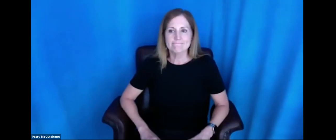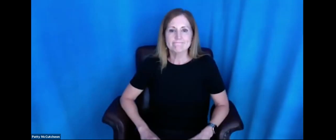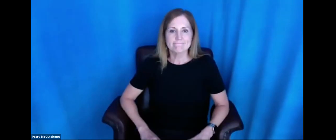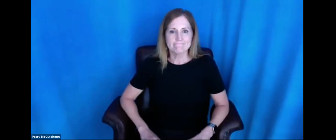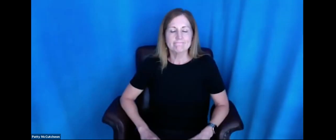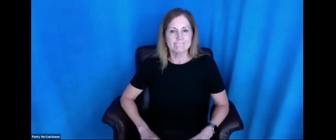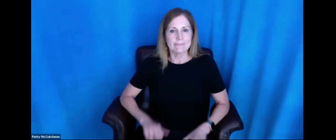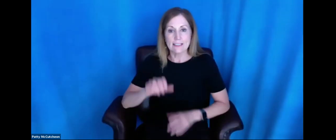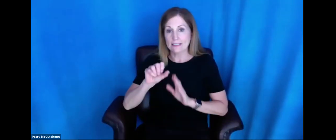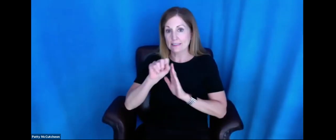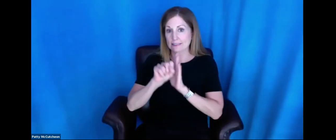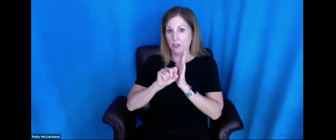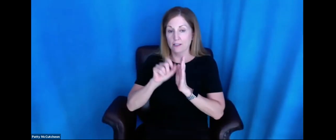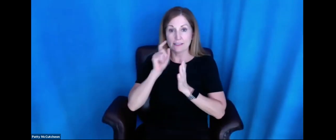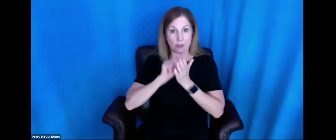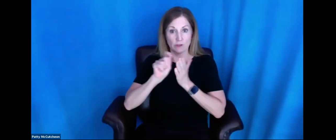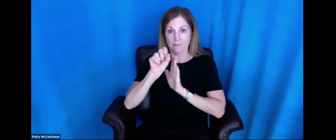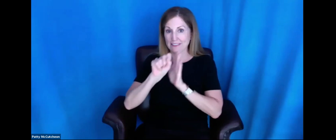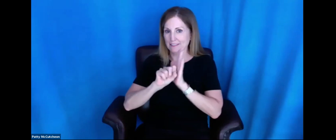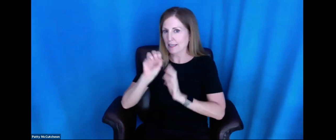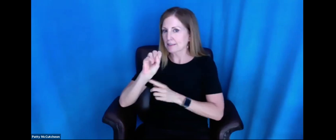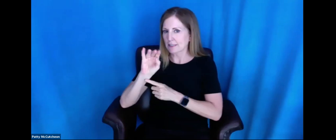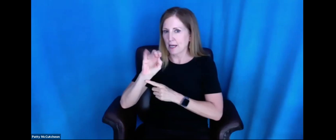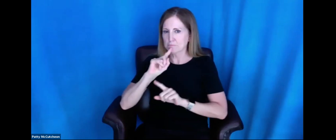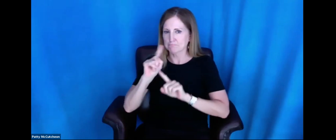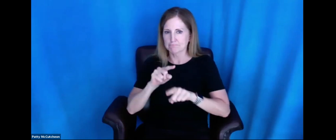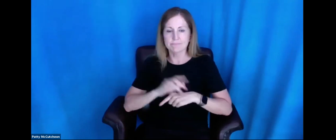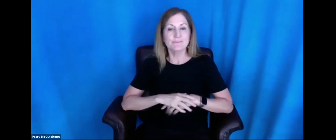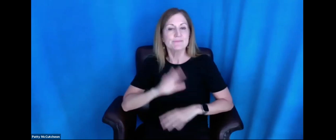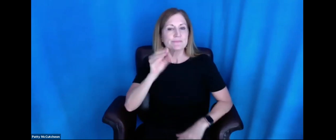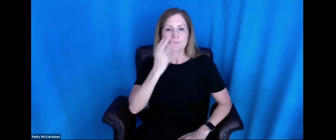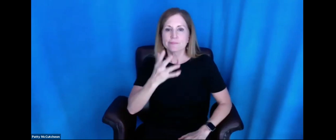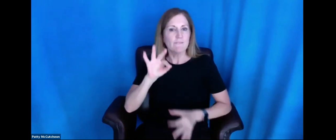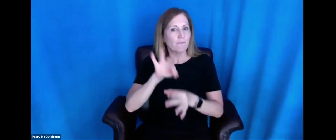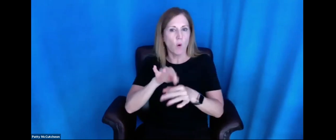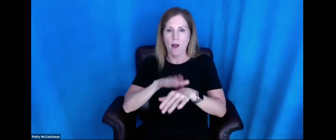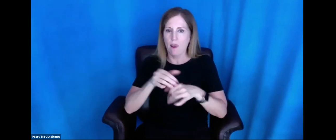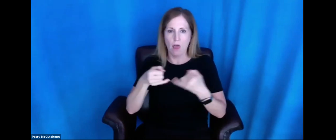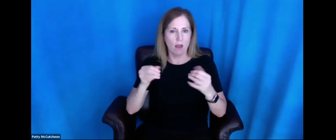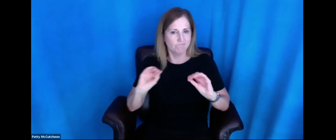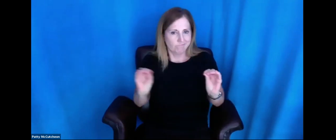Steve Simon: So voting online is not possible. There is nowhere in America that does that.